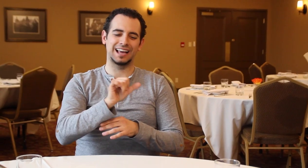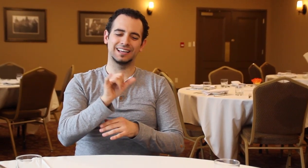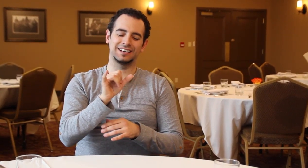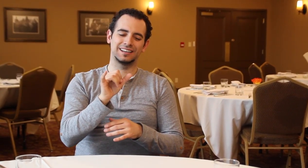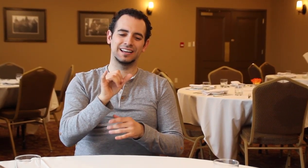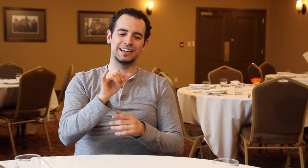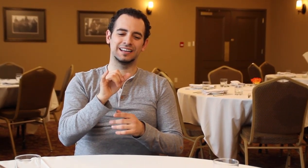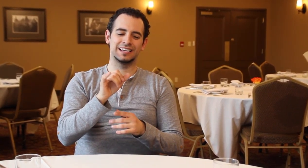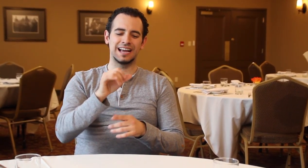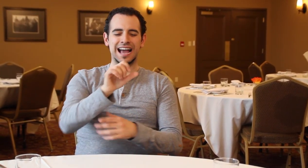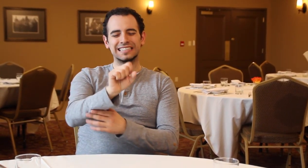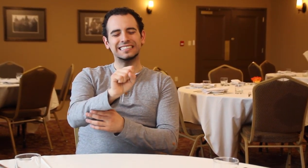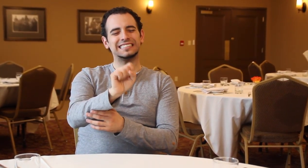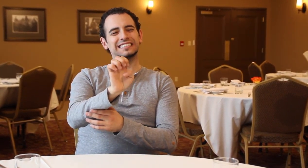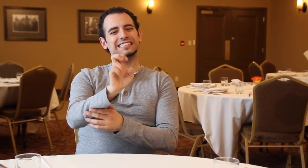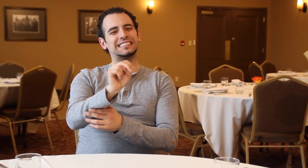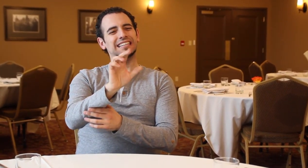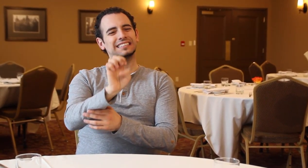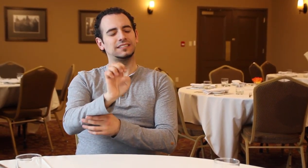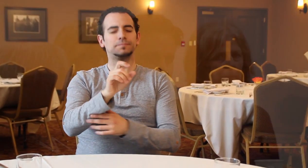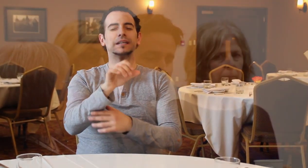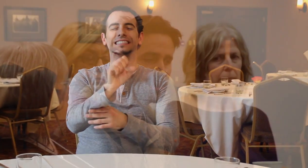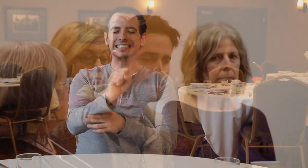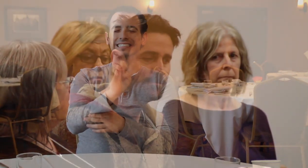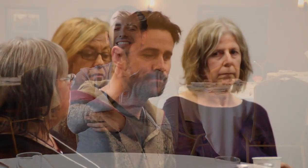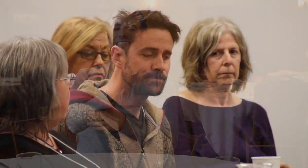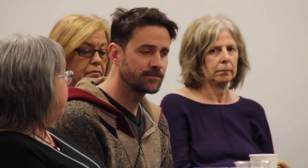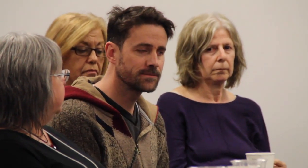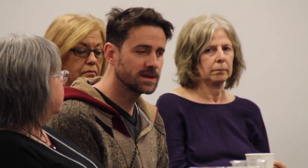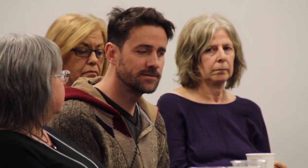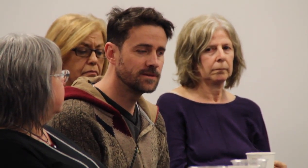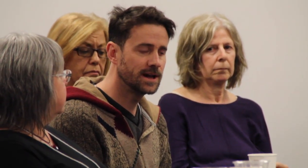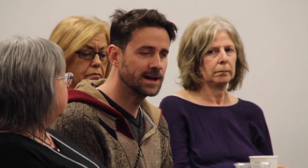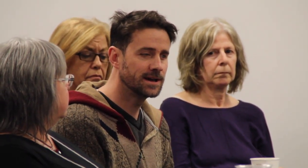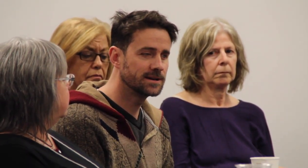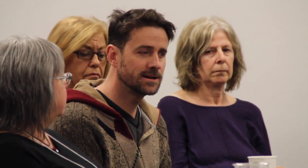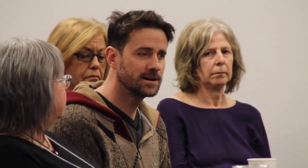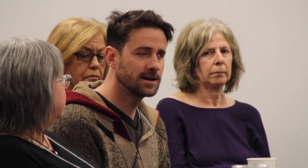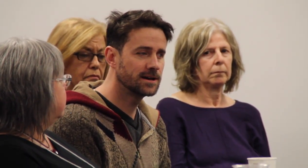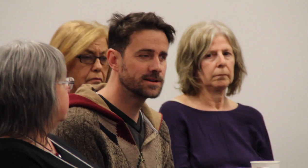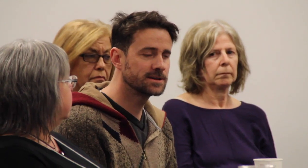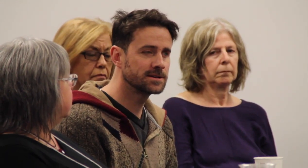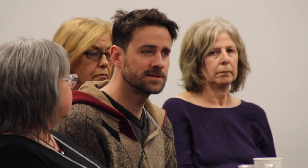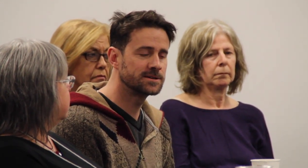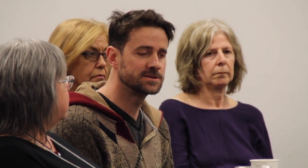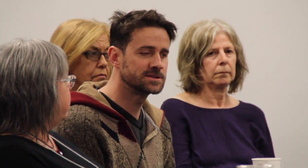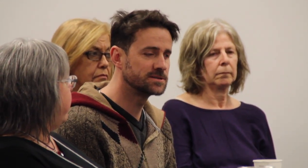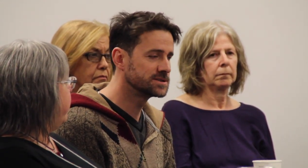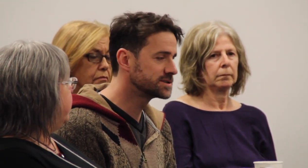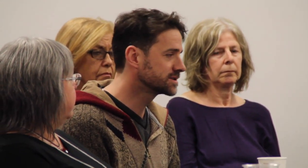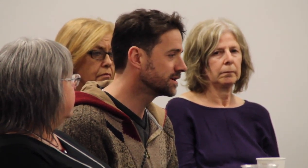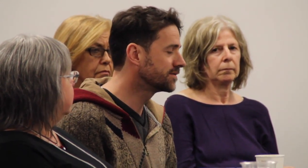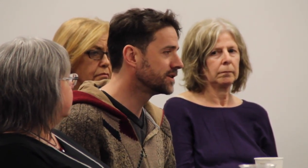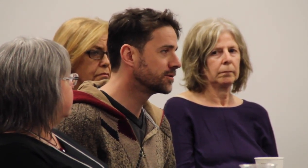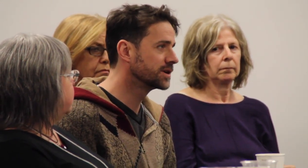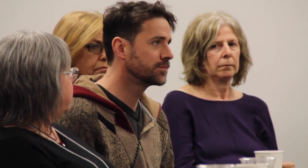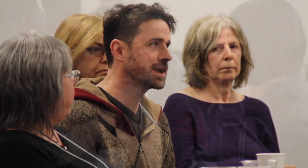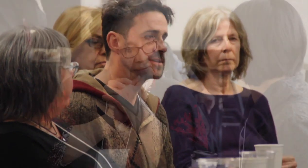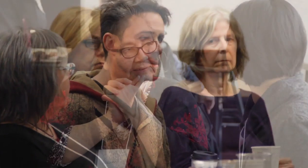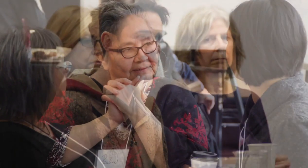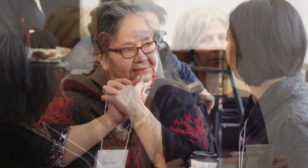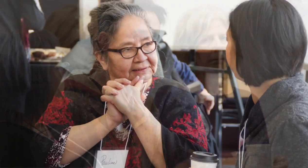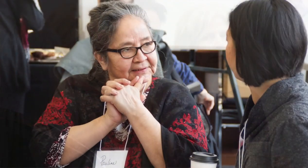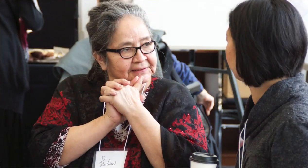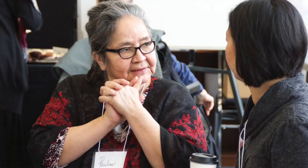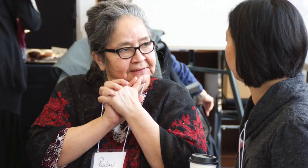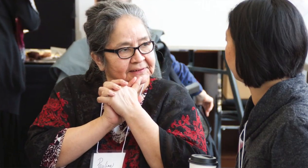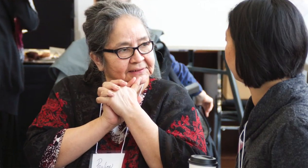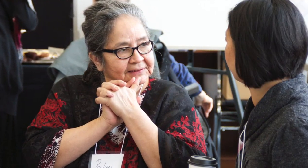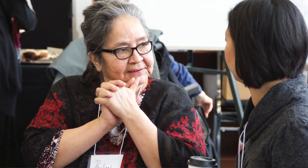And you need to have a sense of perspective.